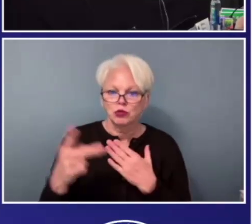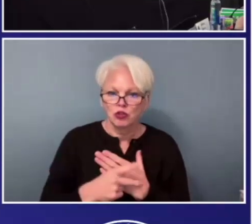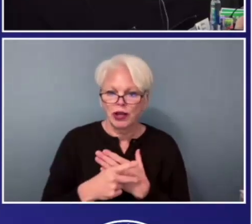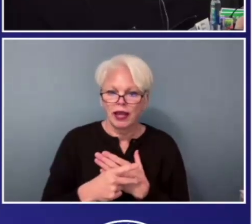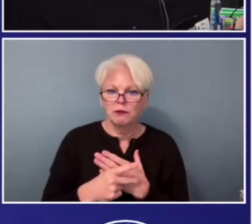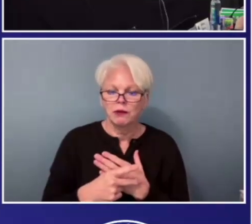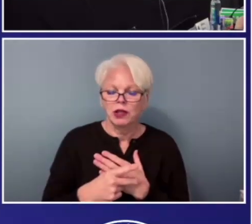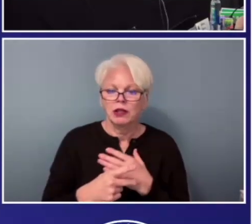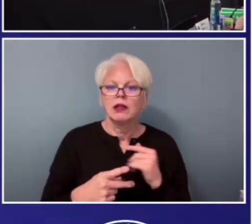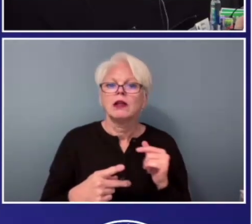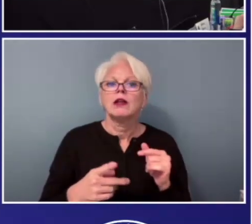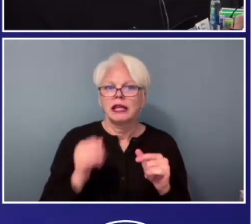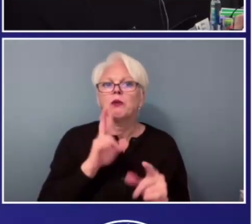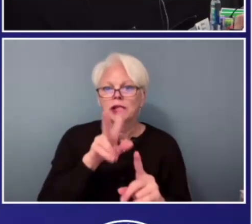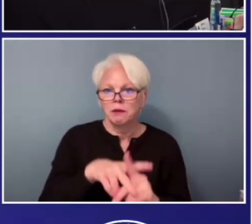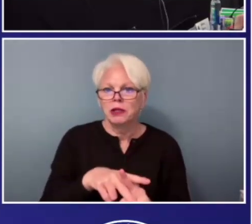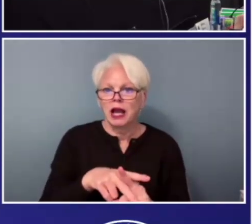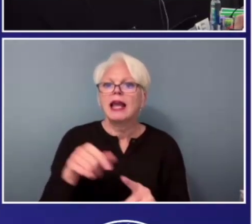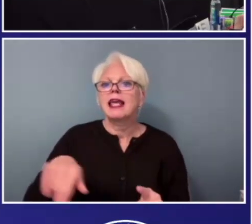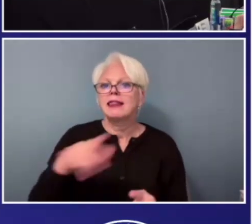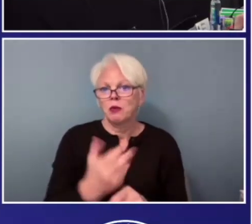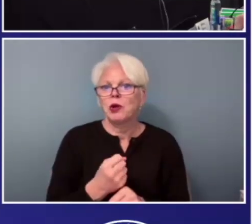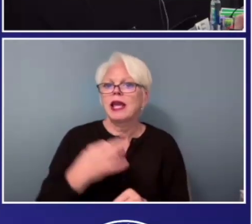it applies, and they will get the credit towards forgiveness.